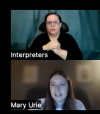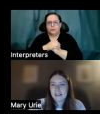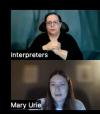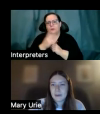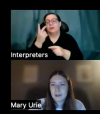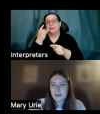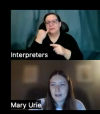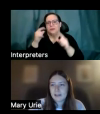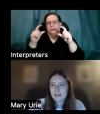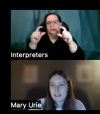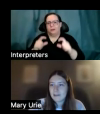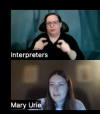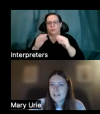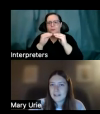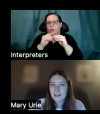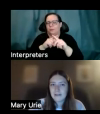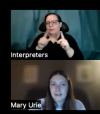it down a little bit more, but that's as far down as it'll go.